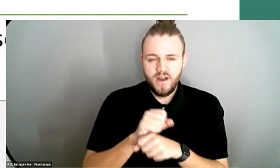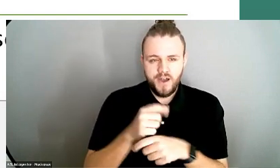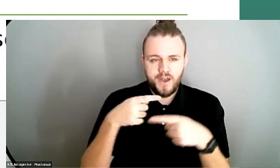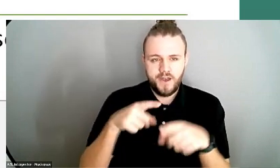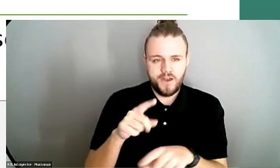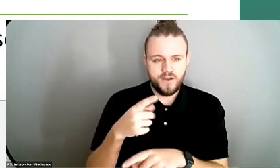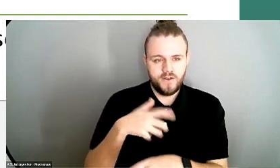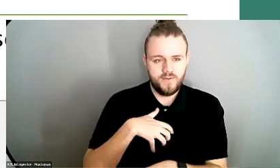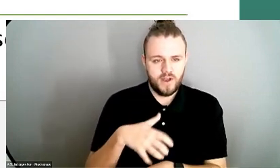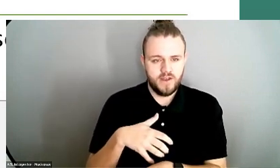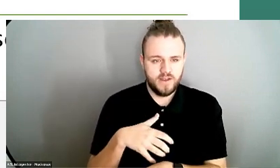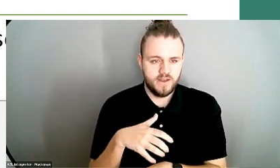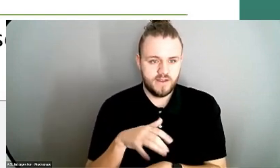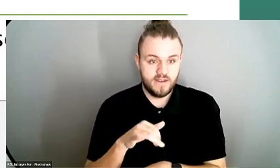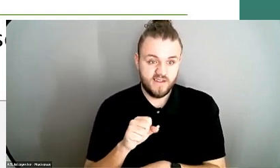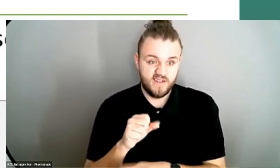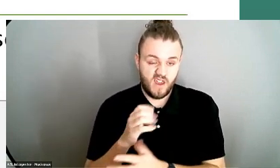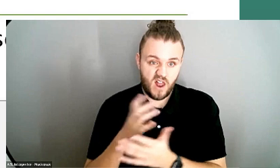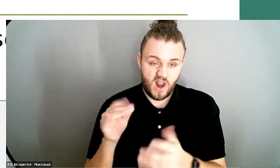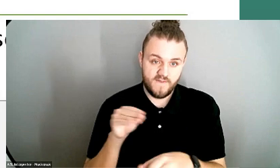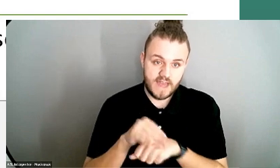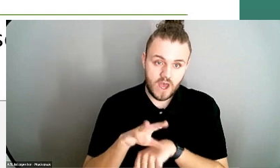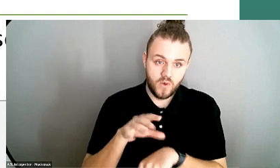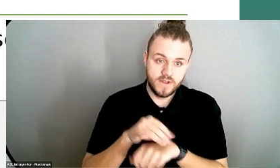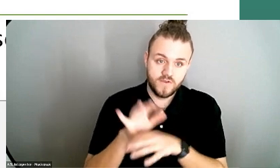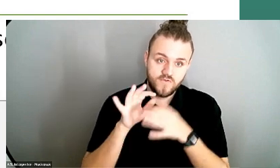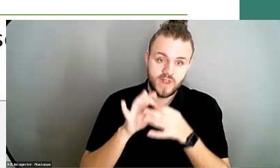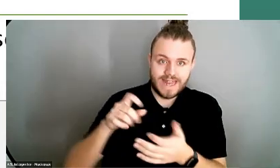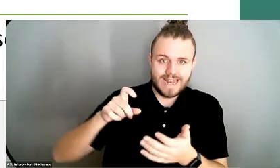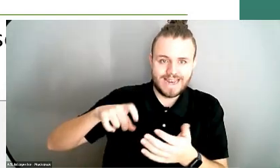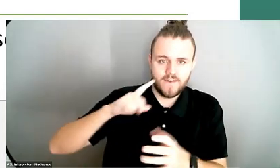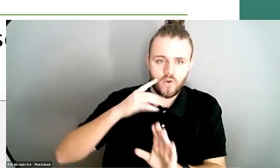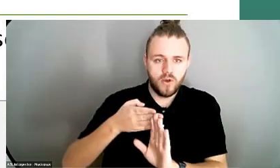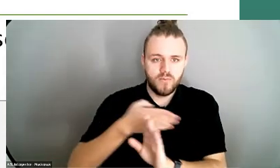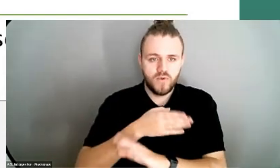is a lot of counseling around the need for prenatal care.